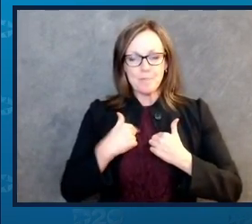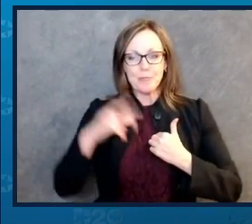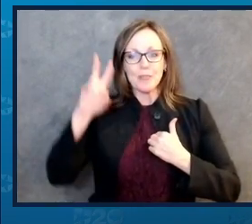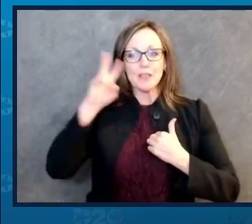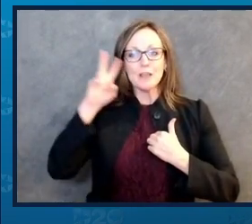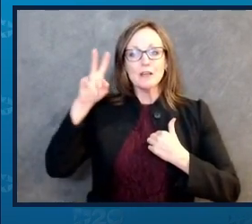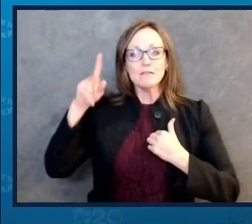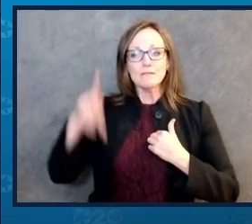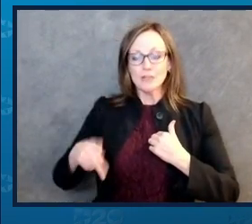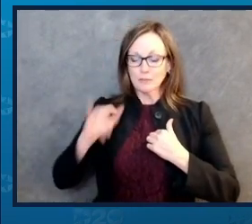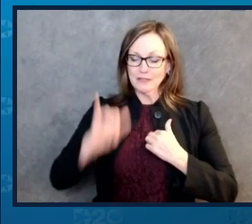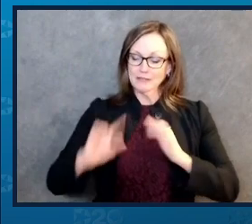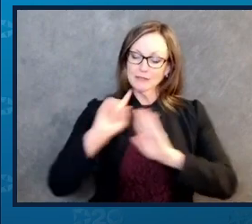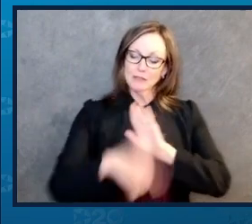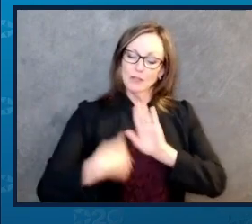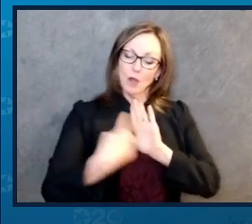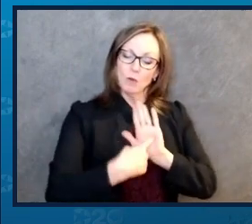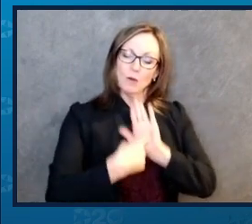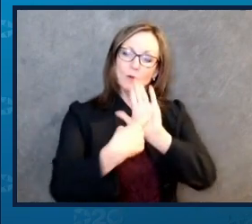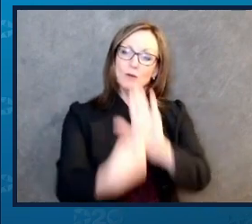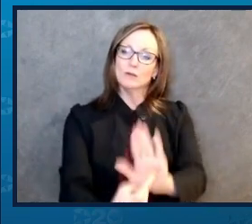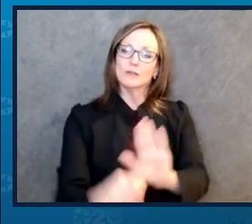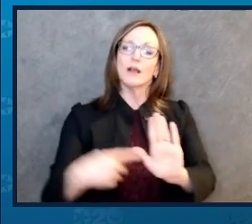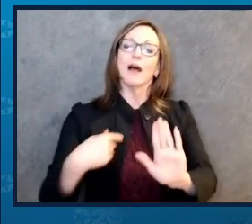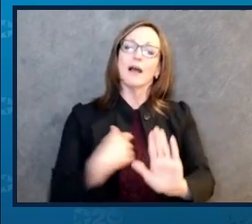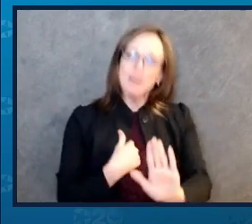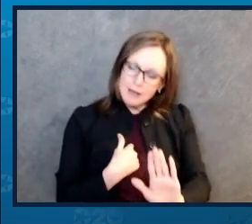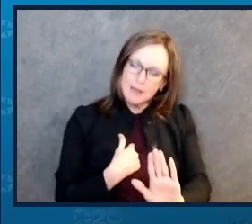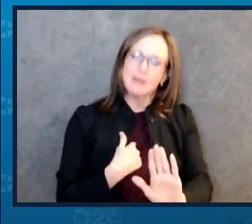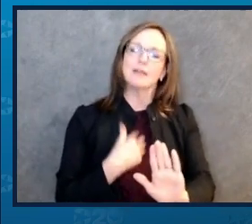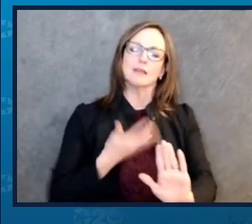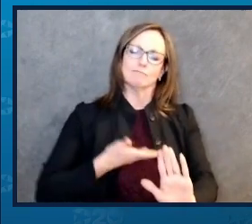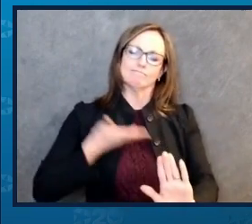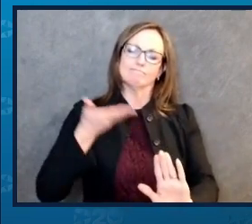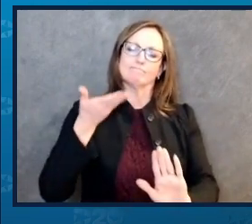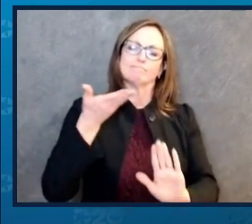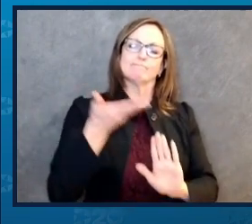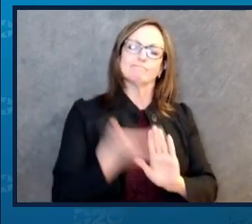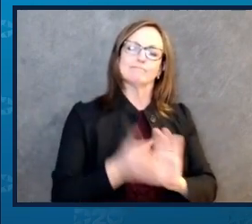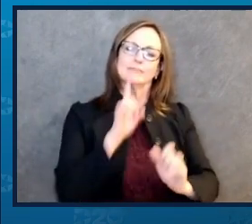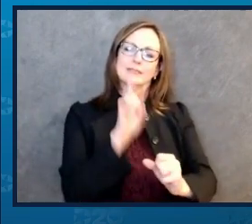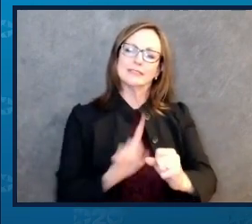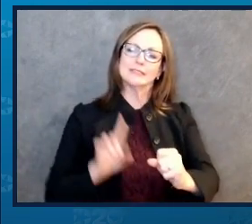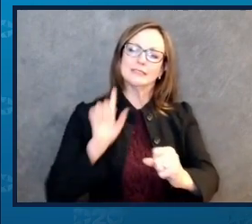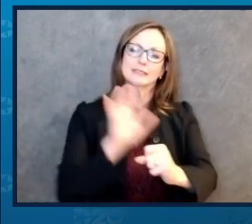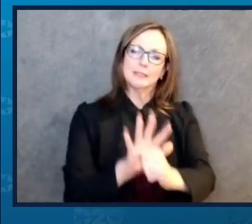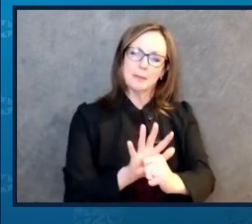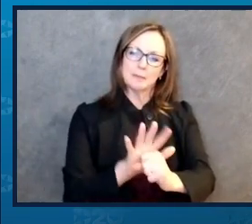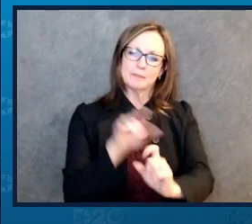SHE TAUGHT ME TO THE WORD THAT